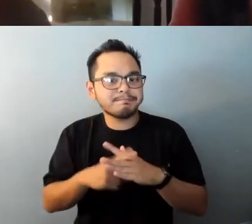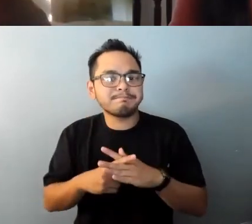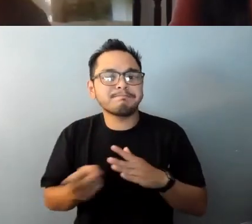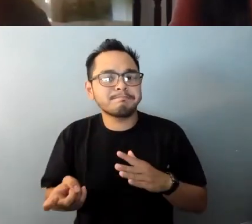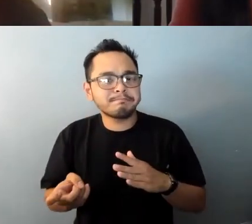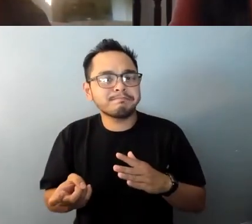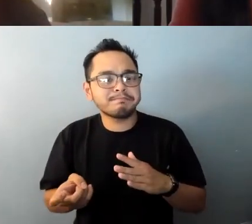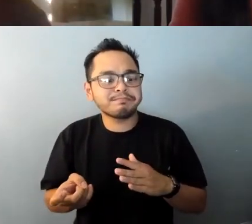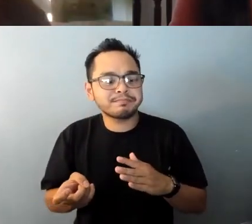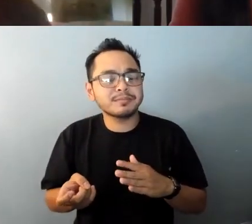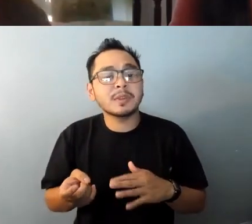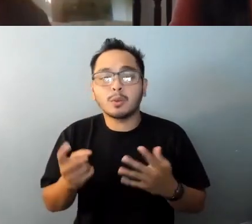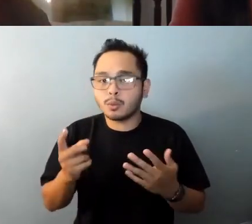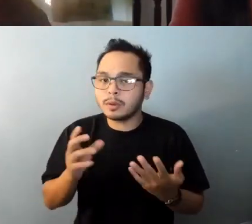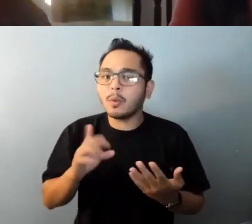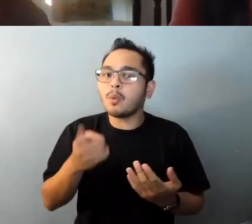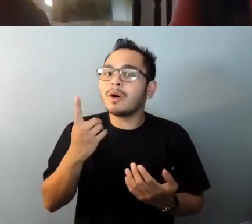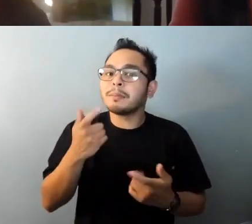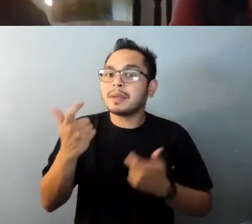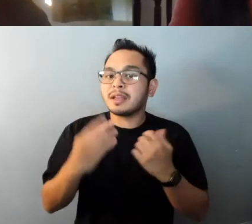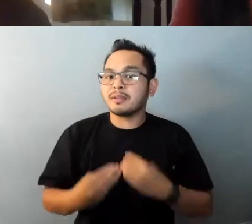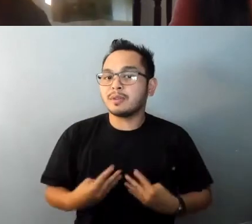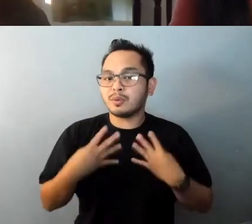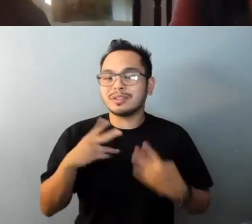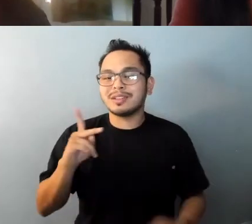of the biggest influences on this work was Kate beings comic which was called the great